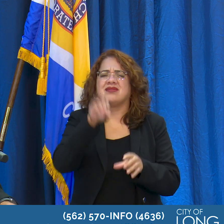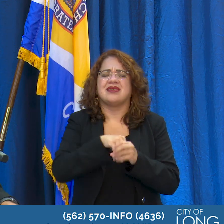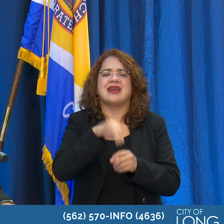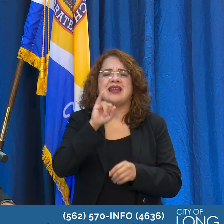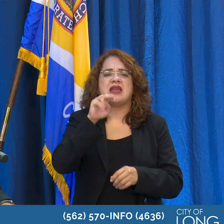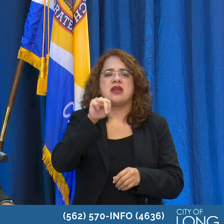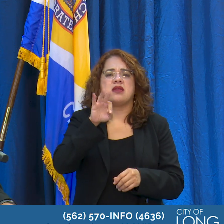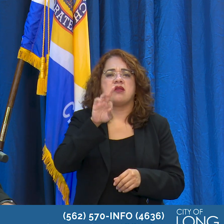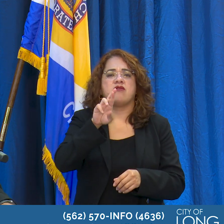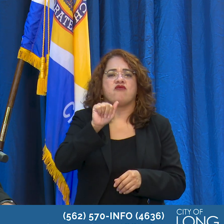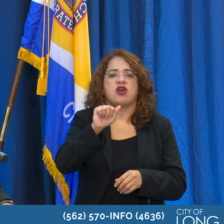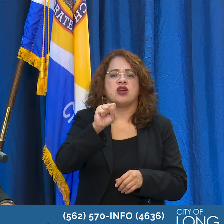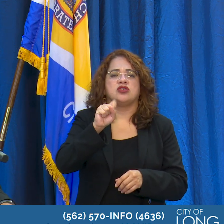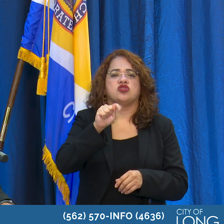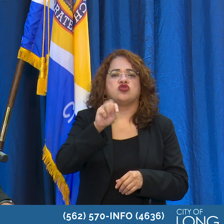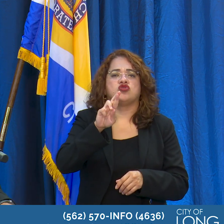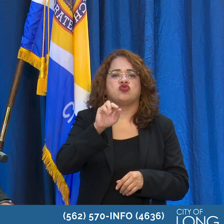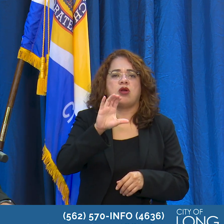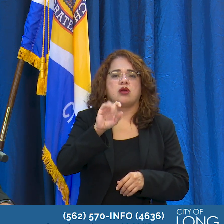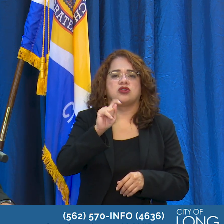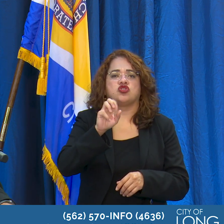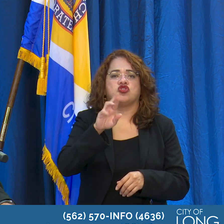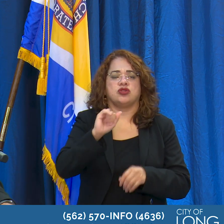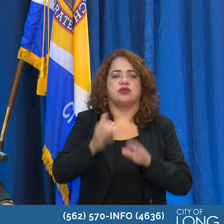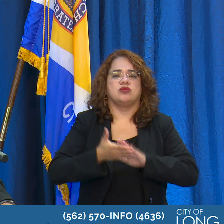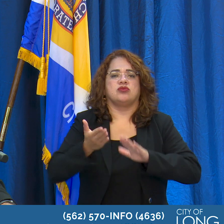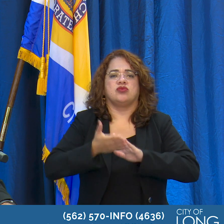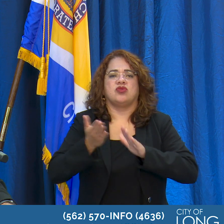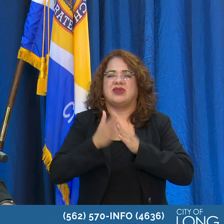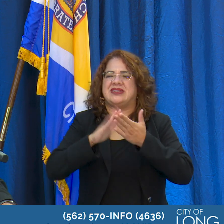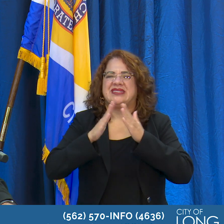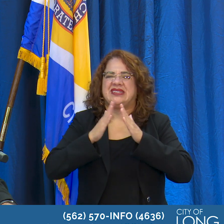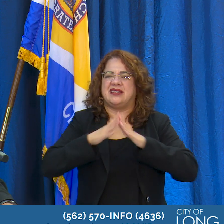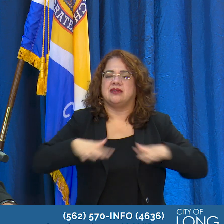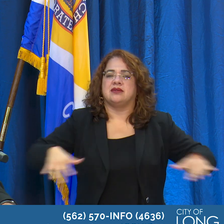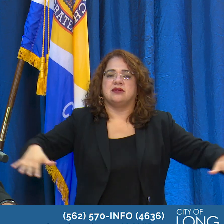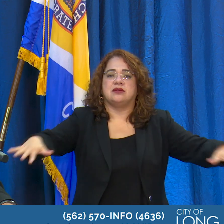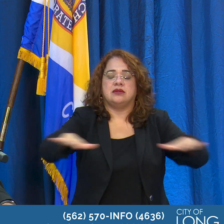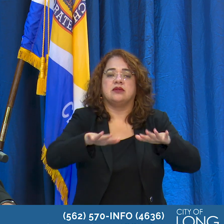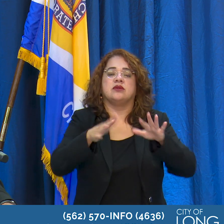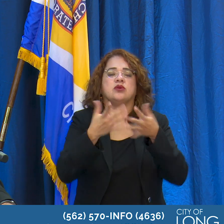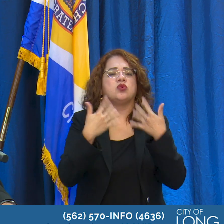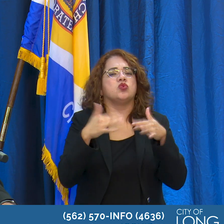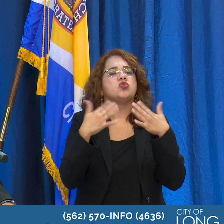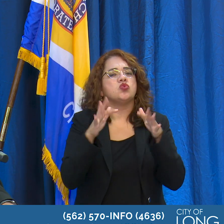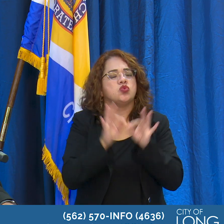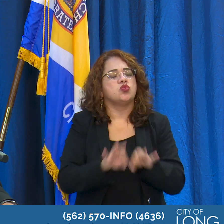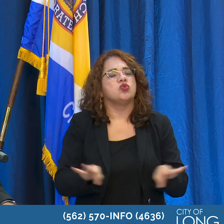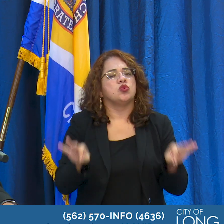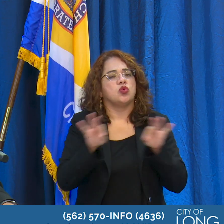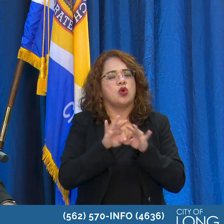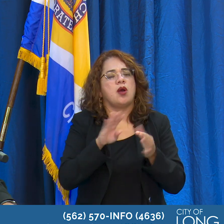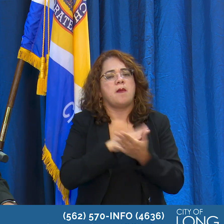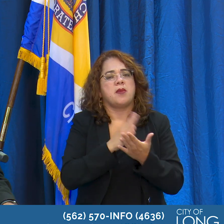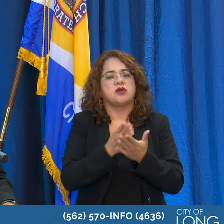amazing city. We have half a million people. It's a significant budget that we adopt. The budget that we have presented is